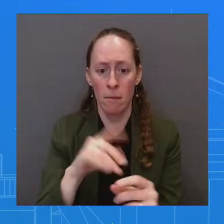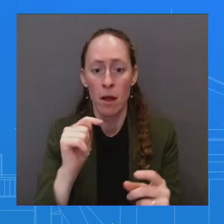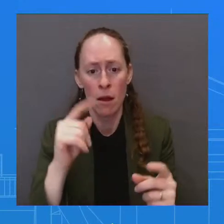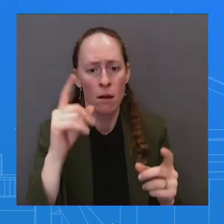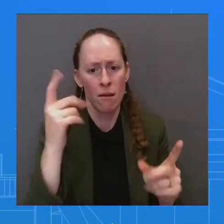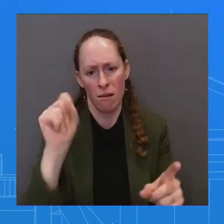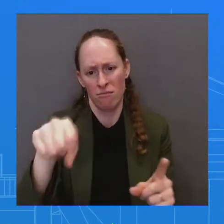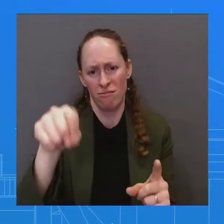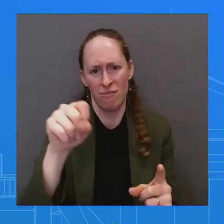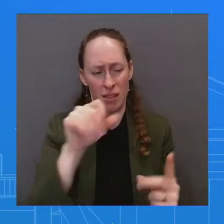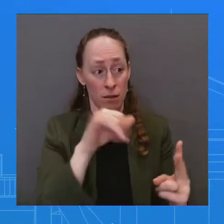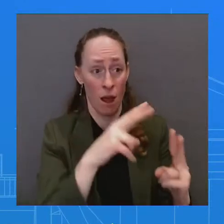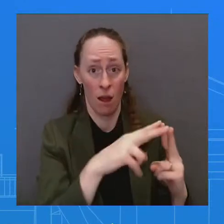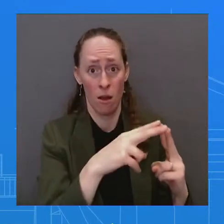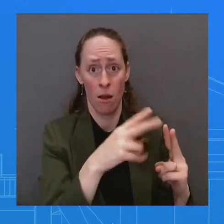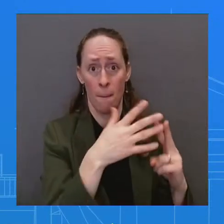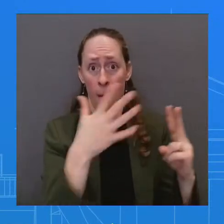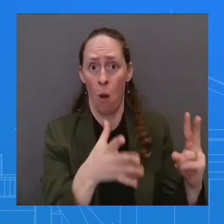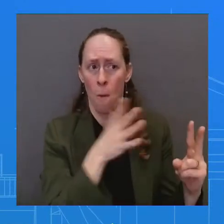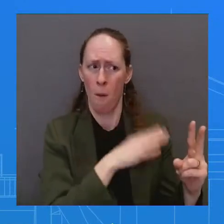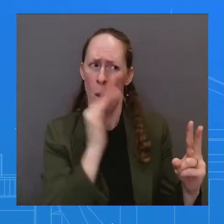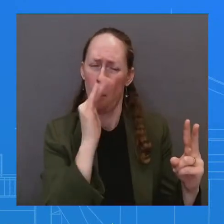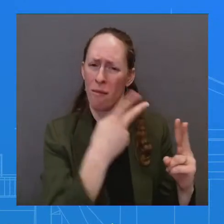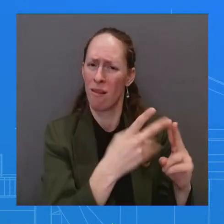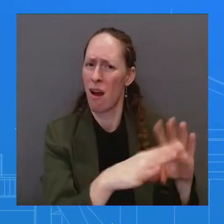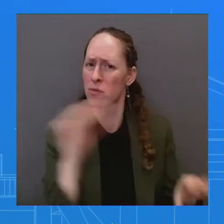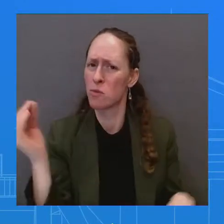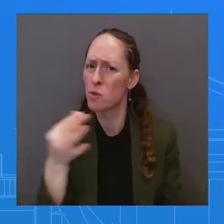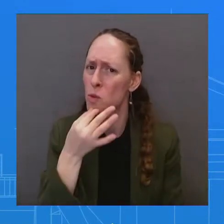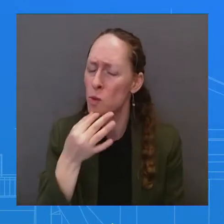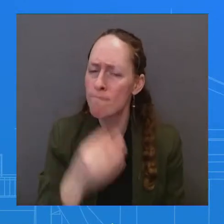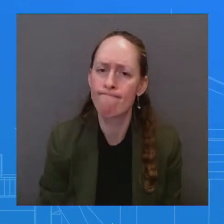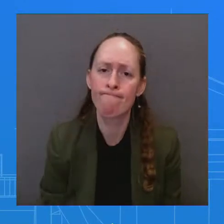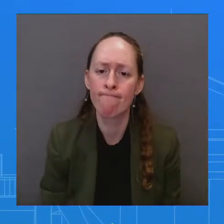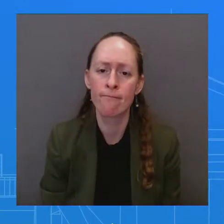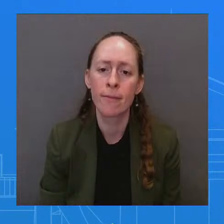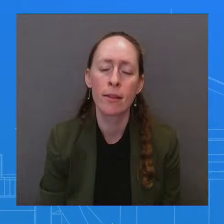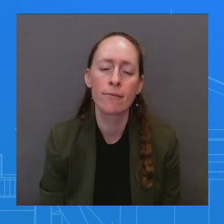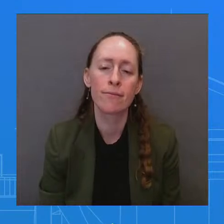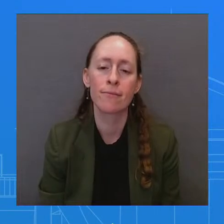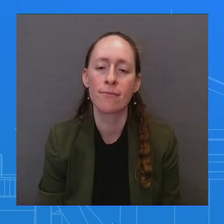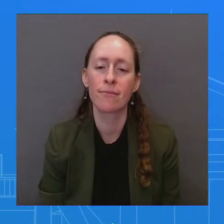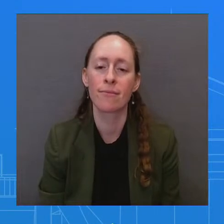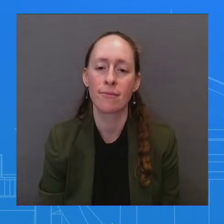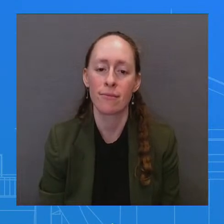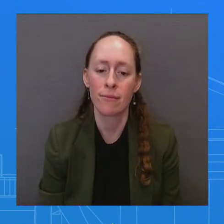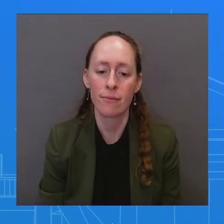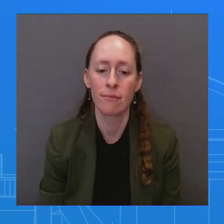Do you want to get, like, three days next or a permanent truce? What -- what's the thinking? Mr. Kirby: It's like I said in my opening statement, Steve: